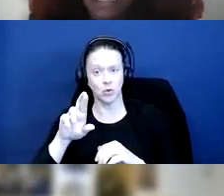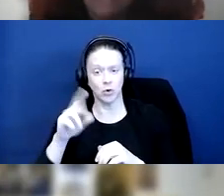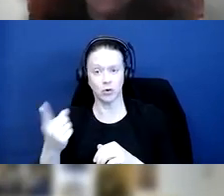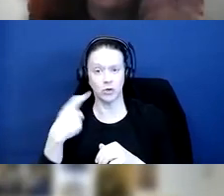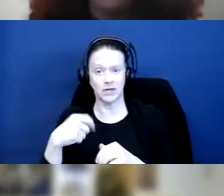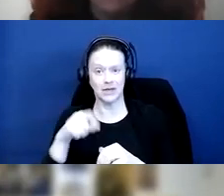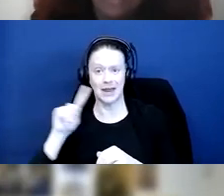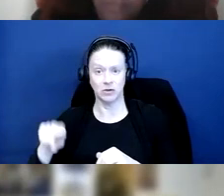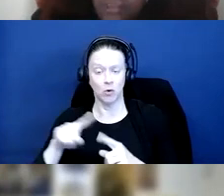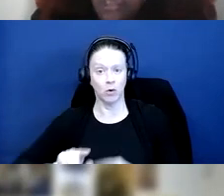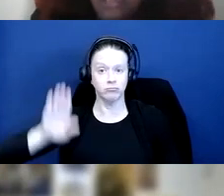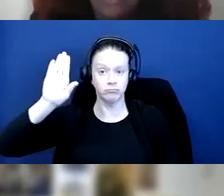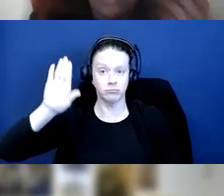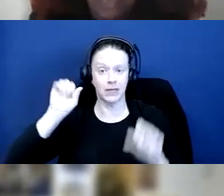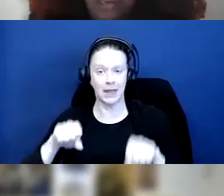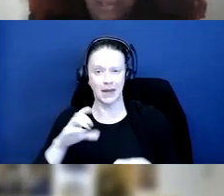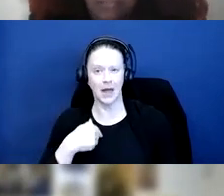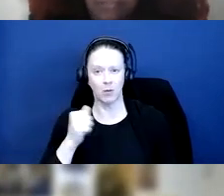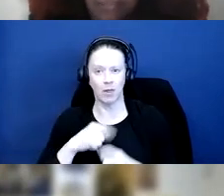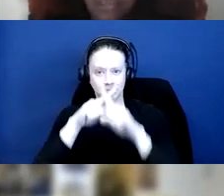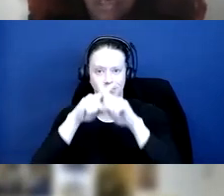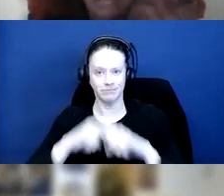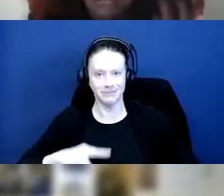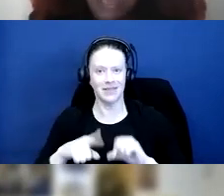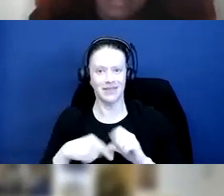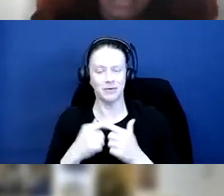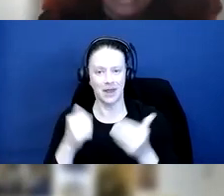and I will unmute you so you can speak, talk aloud.